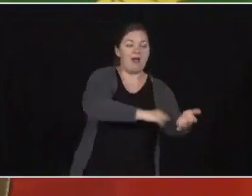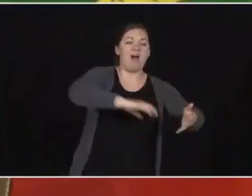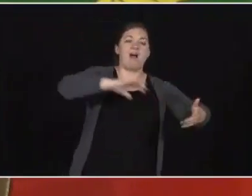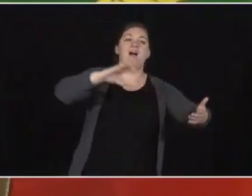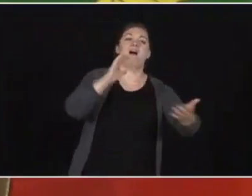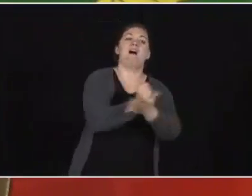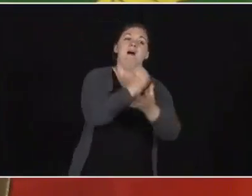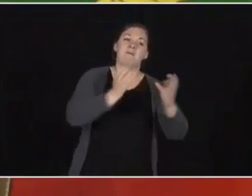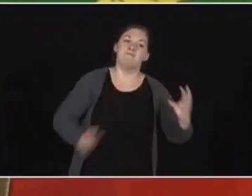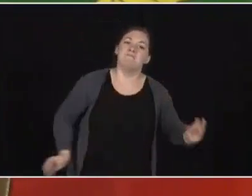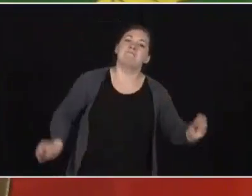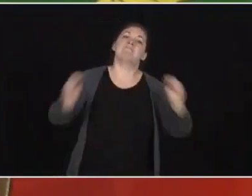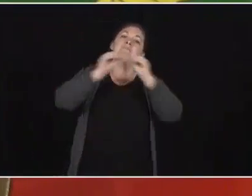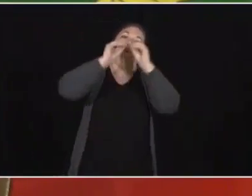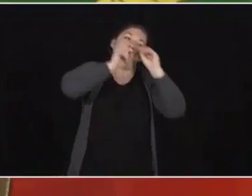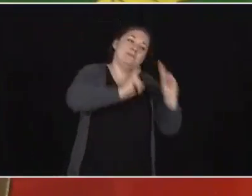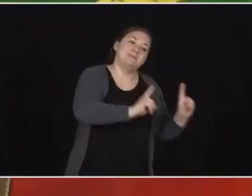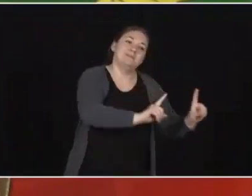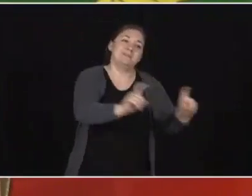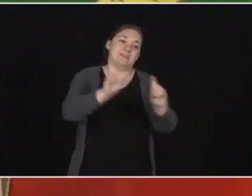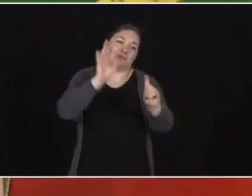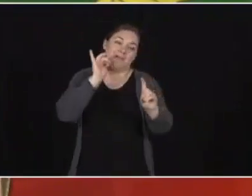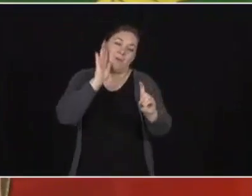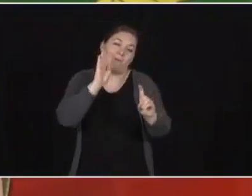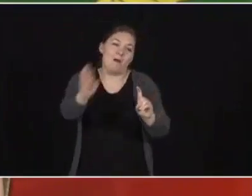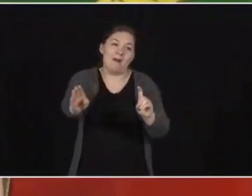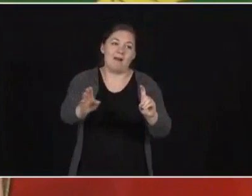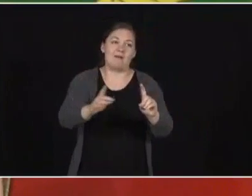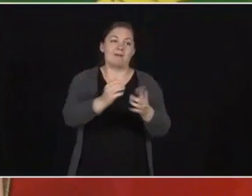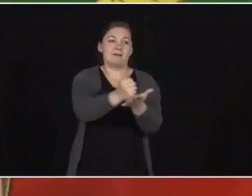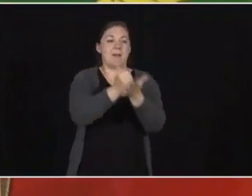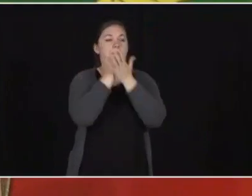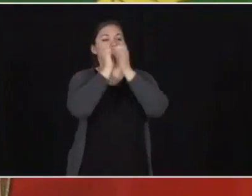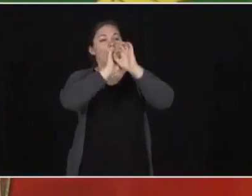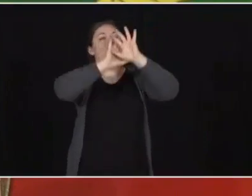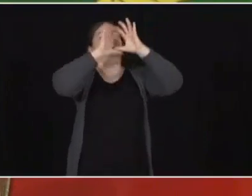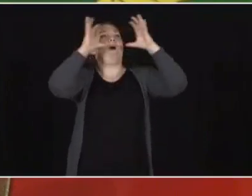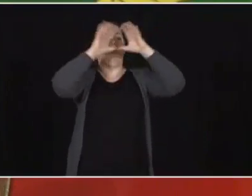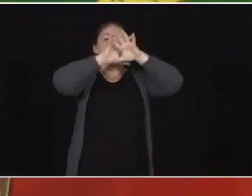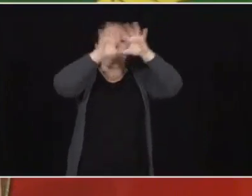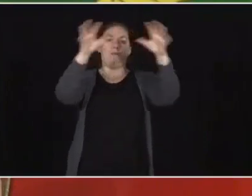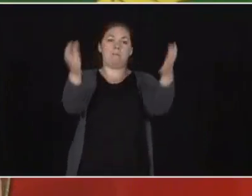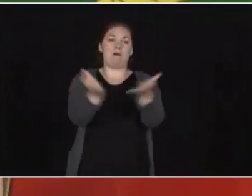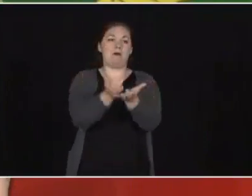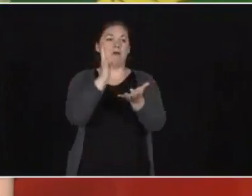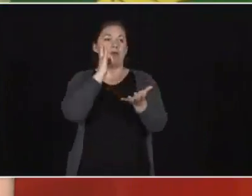to order that. It gives us another opportunity to understand where there is disease in the community that is